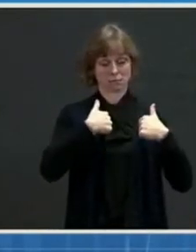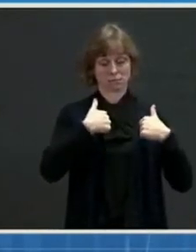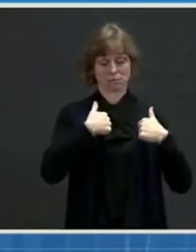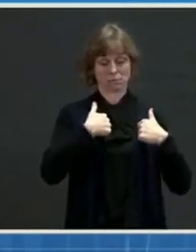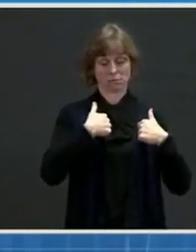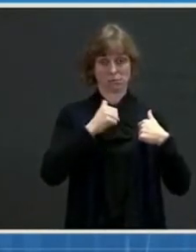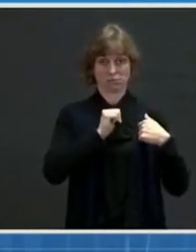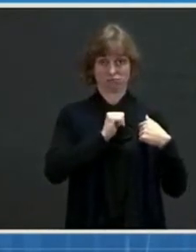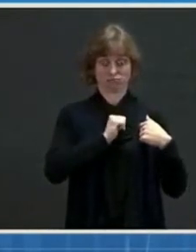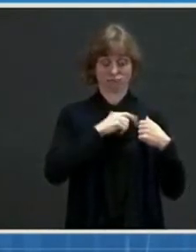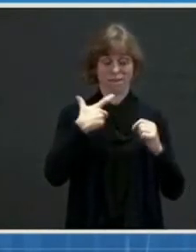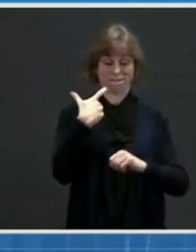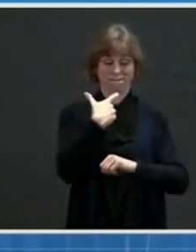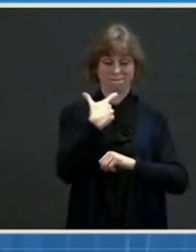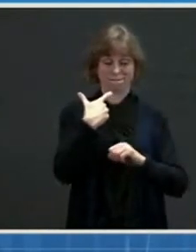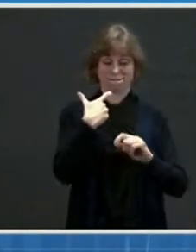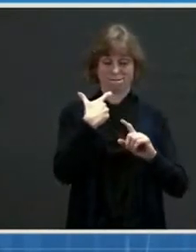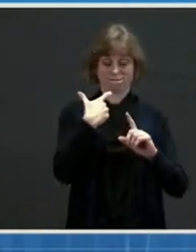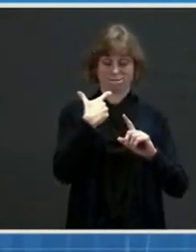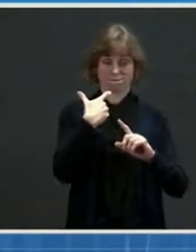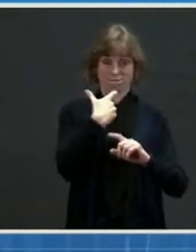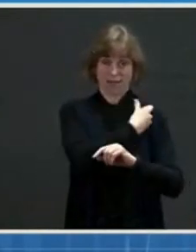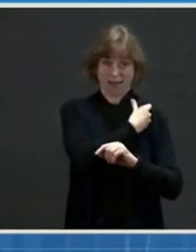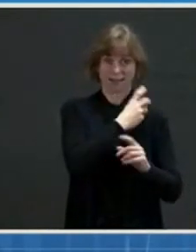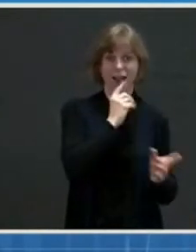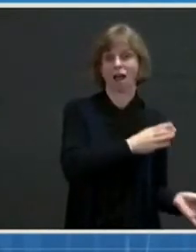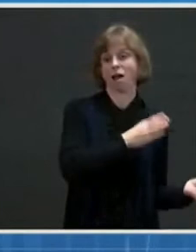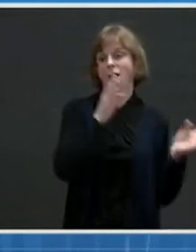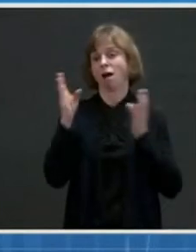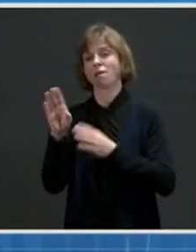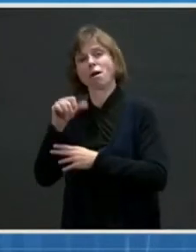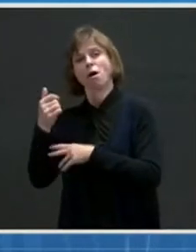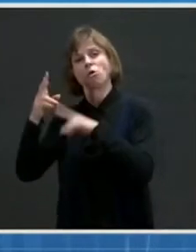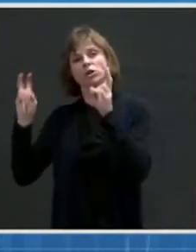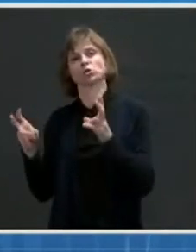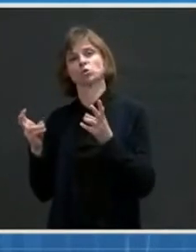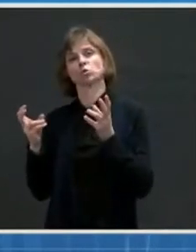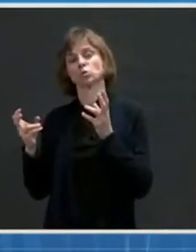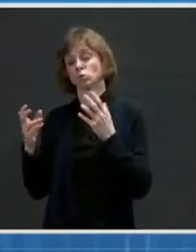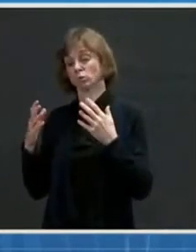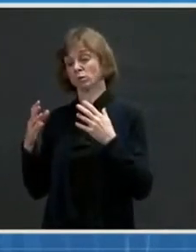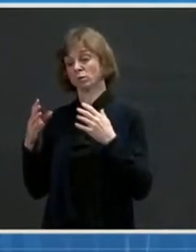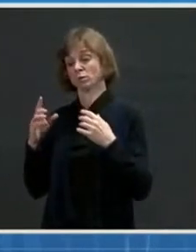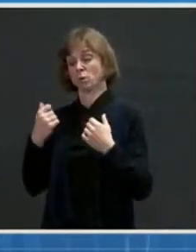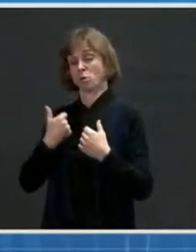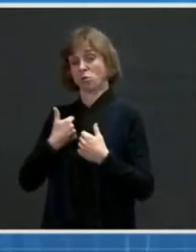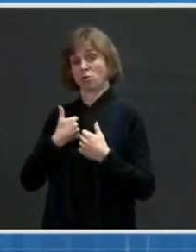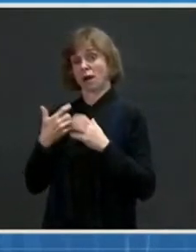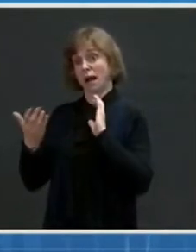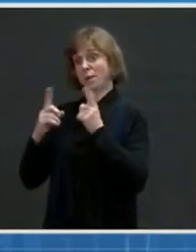ONE RELATES TO YOU, YOURSELF, BEING VACCINATED AND THE OTHER RELATES TO THE NUMBER OF PEOPLE